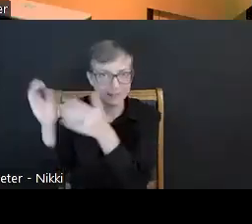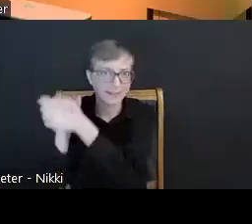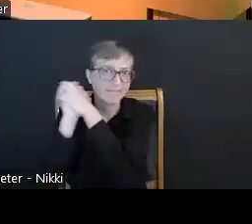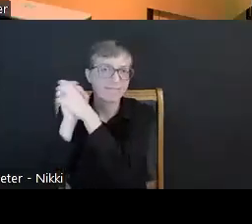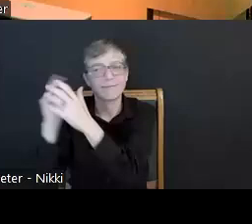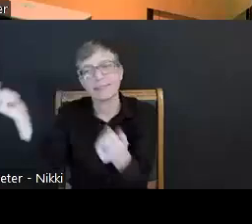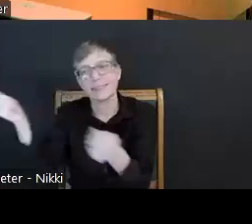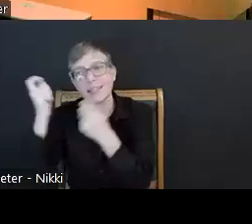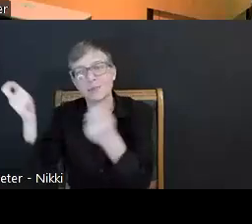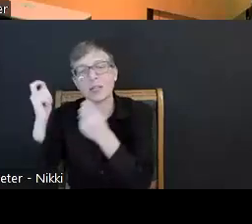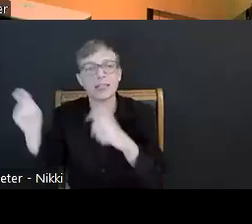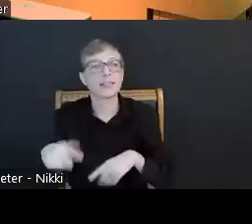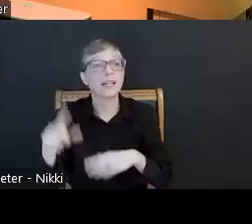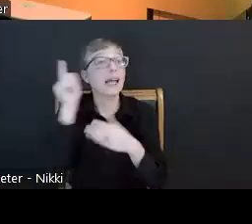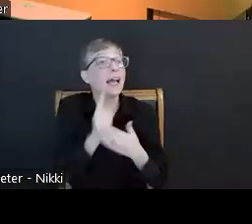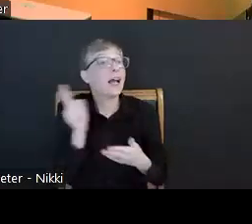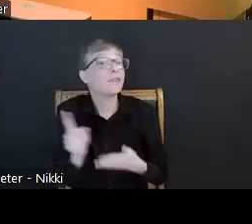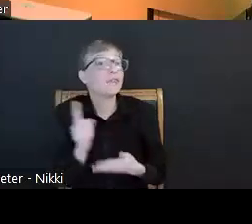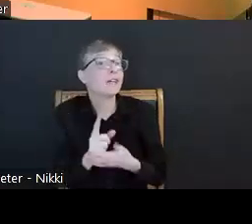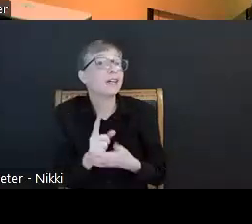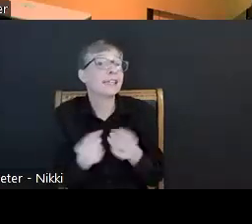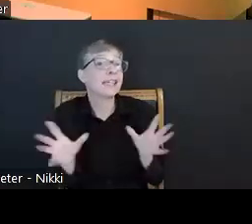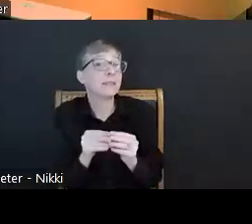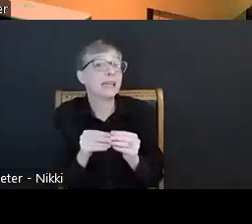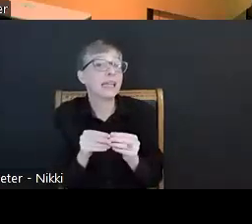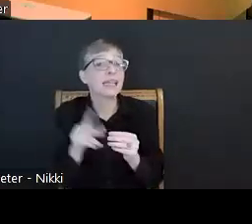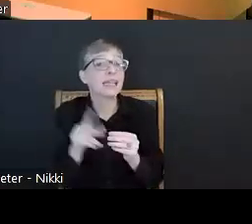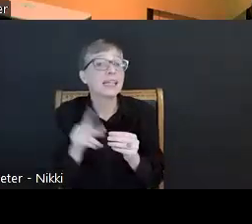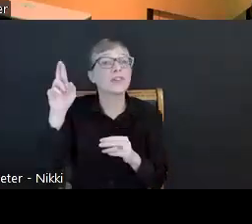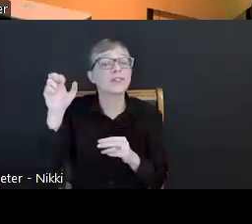meetings Kristen always asks like what's going well and to check in about things to celebrate